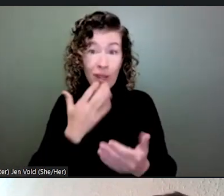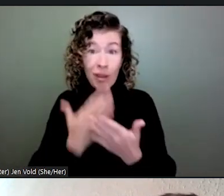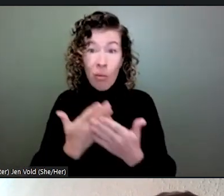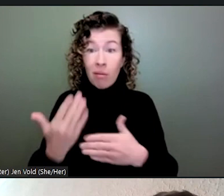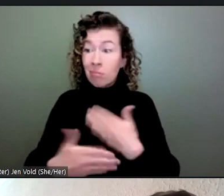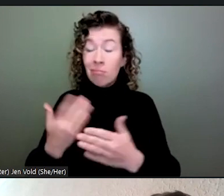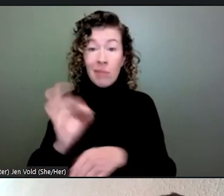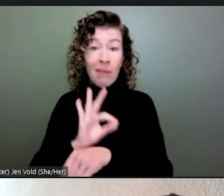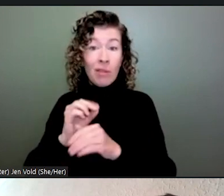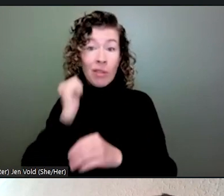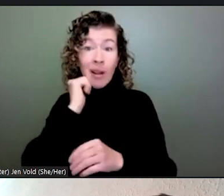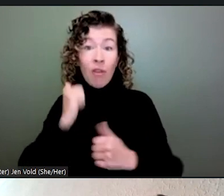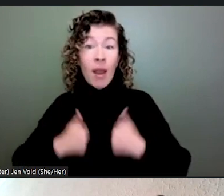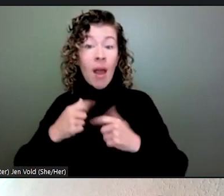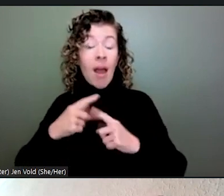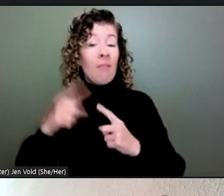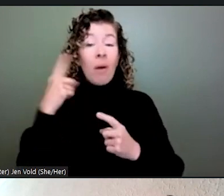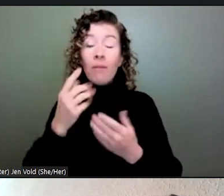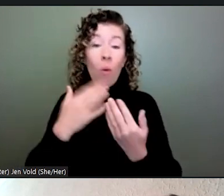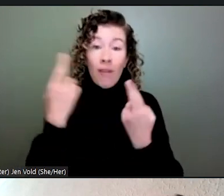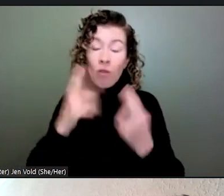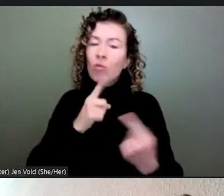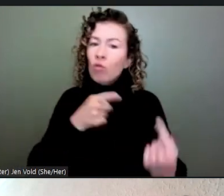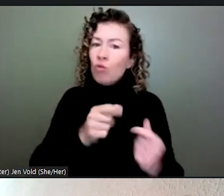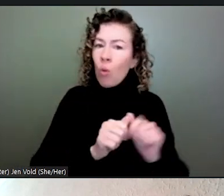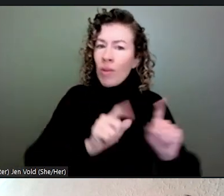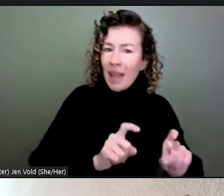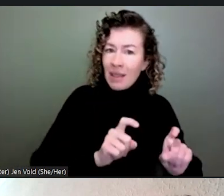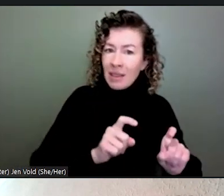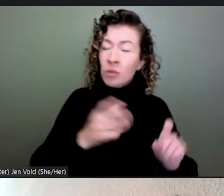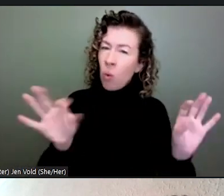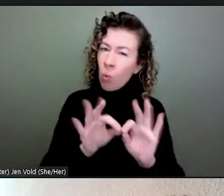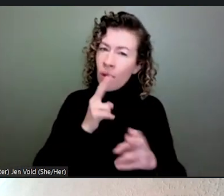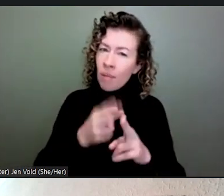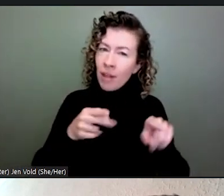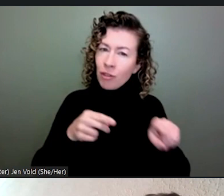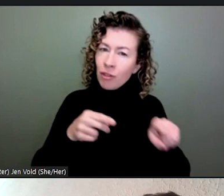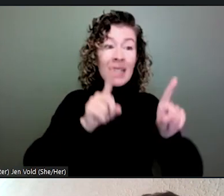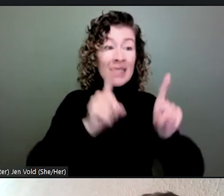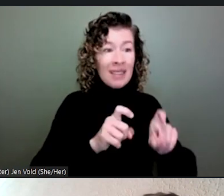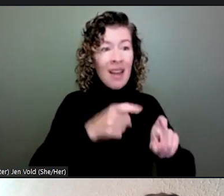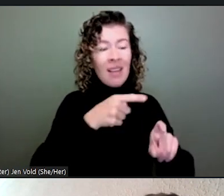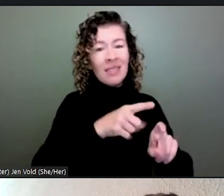But for whatever reason, I just really struggled with the test. So it's just worth pointing out here that the test is kind of 24 questions.